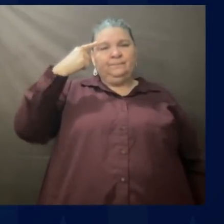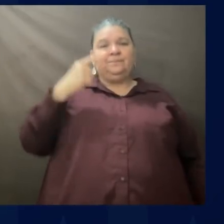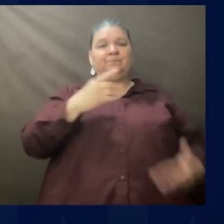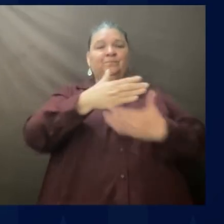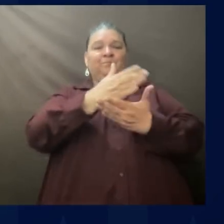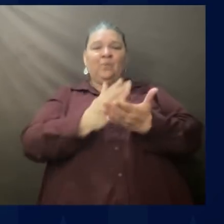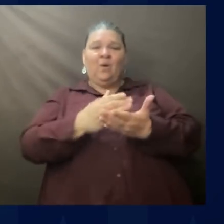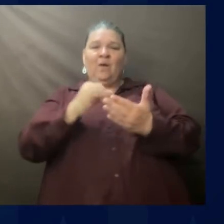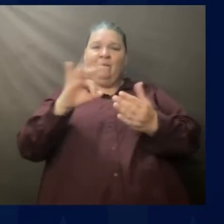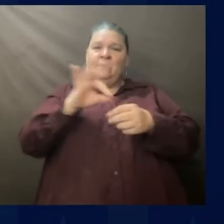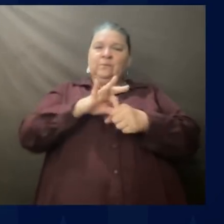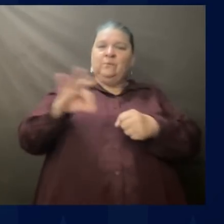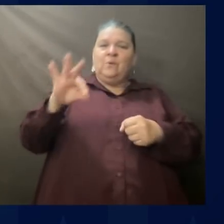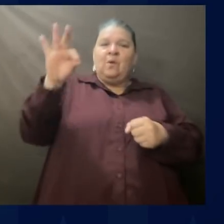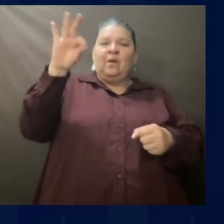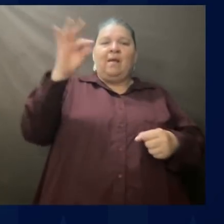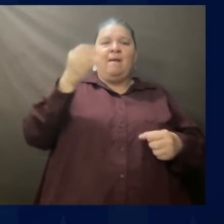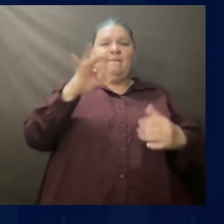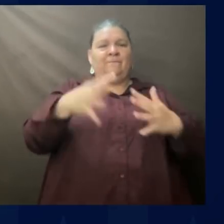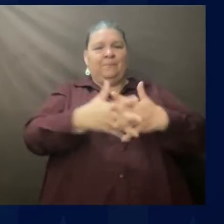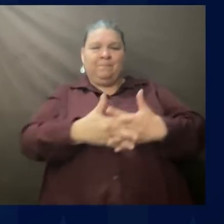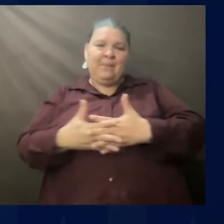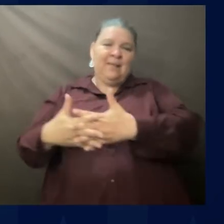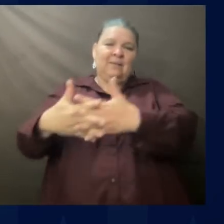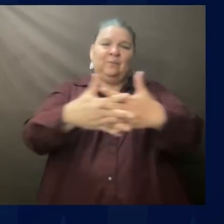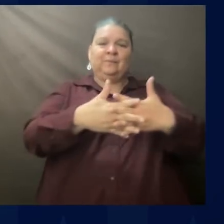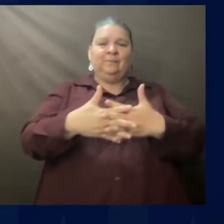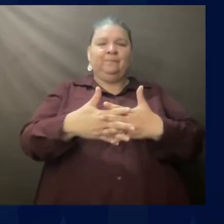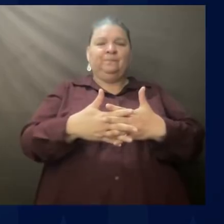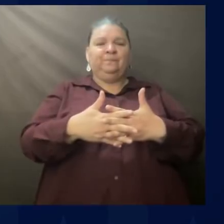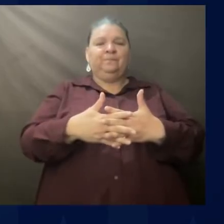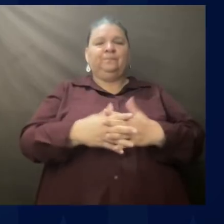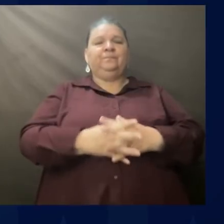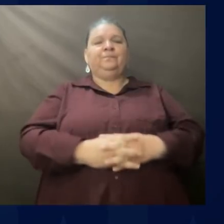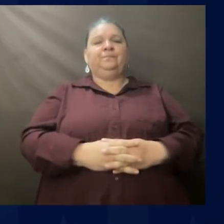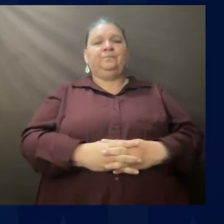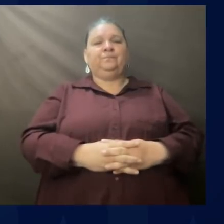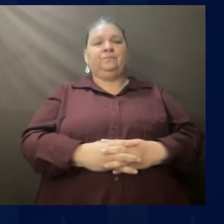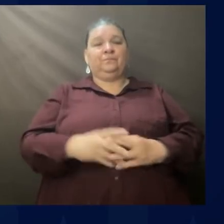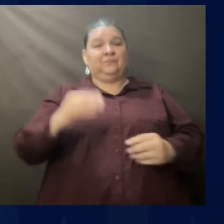The soul of America. Our democracy is our greatest gift as a nation,